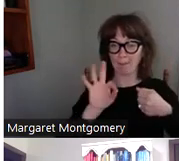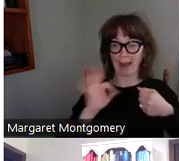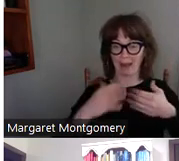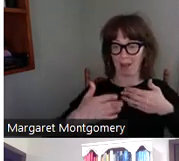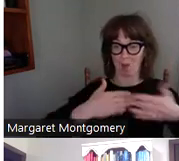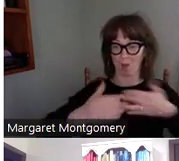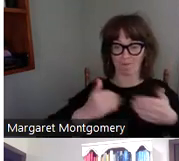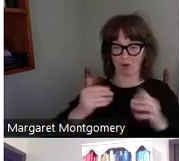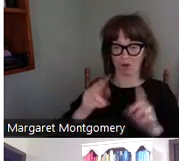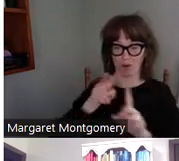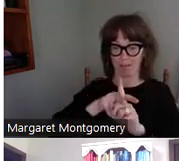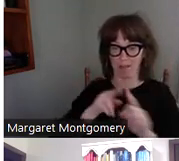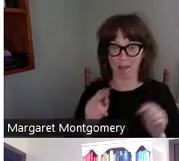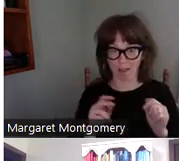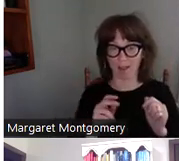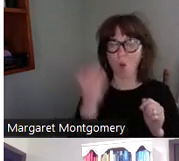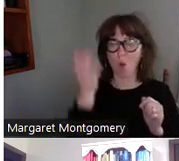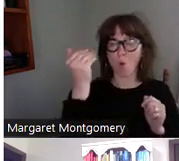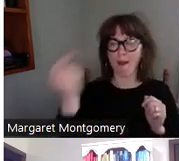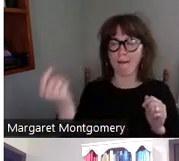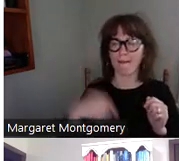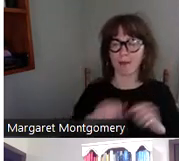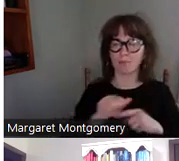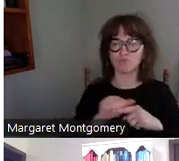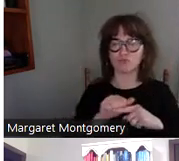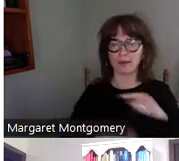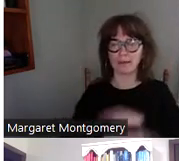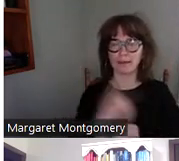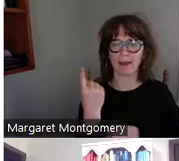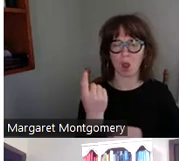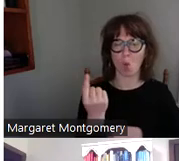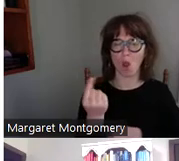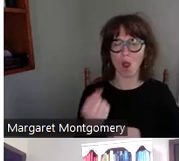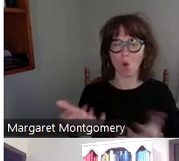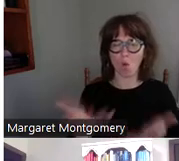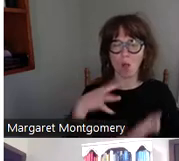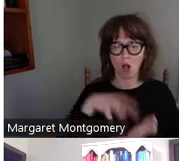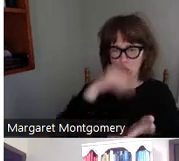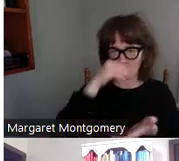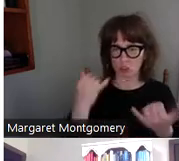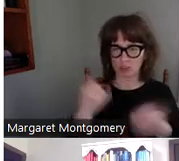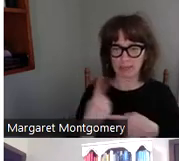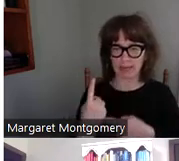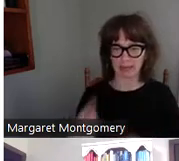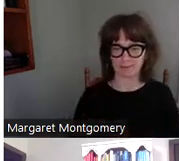here to this training today, and what specifically you're hoping to learn about on the screen